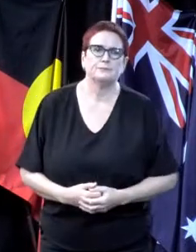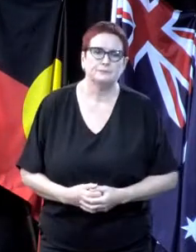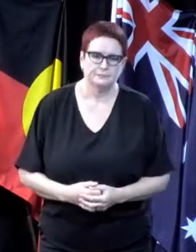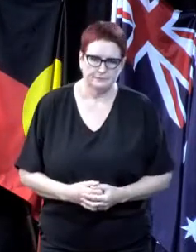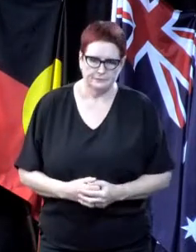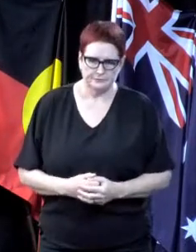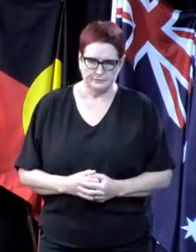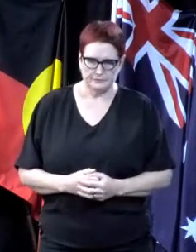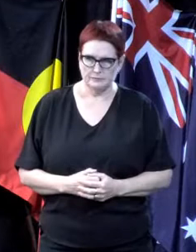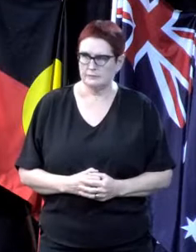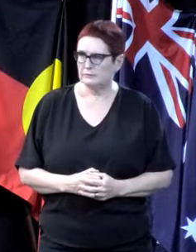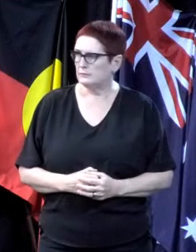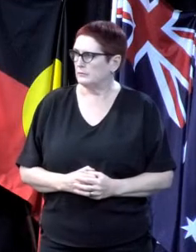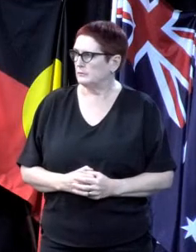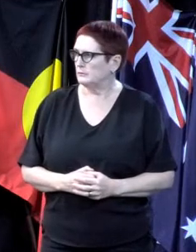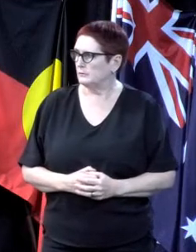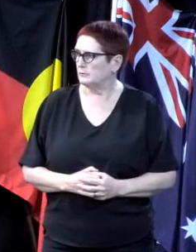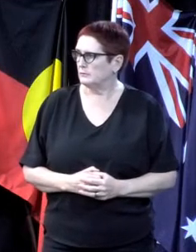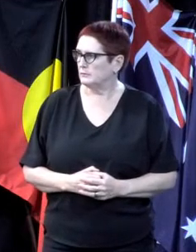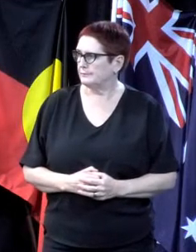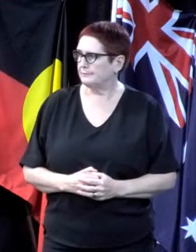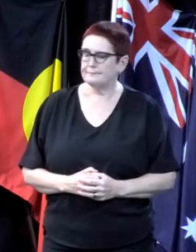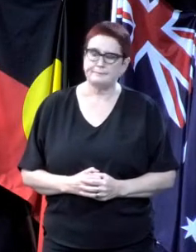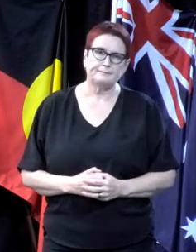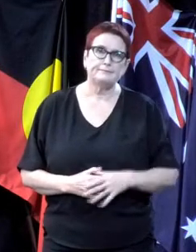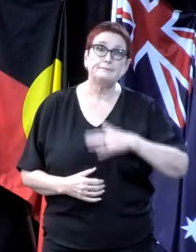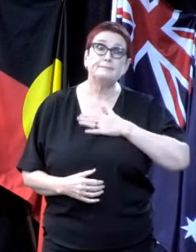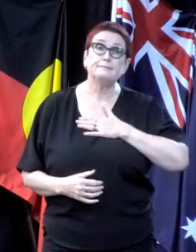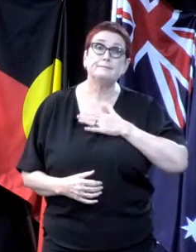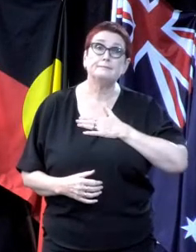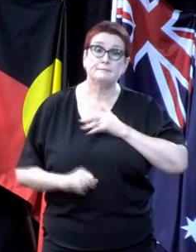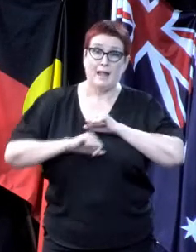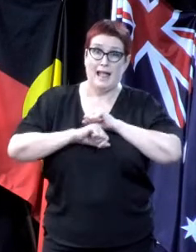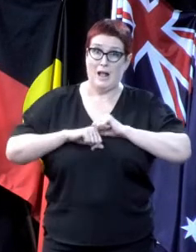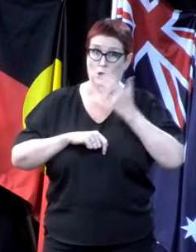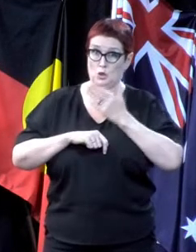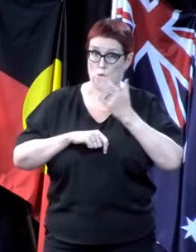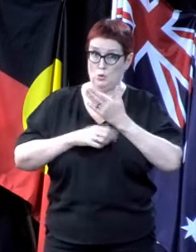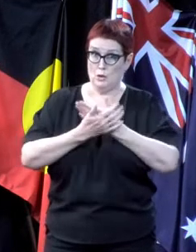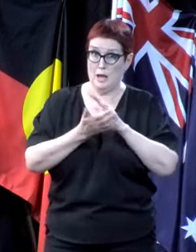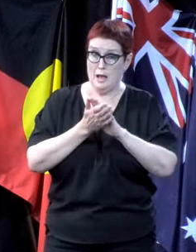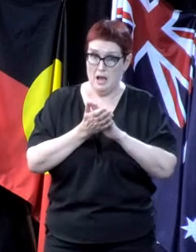Each of you independently, as well? Our school's was through the training that we did get